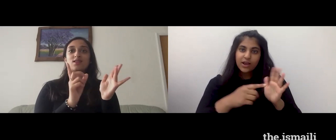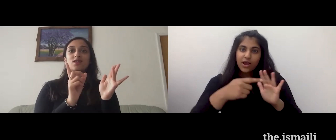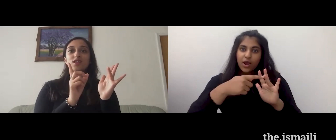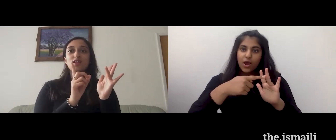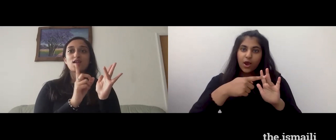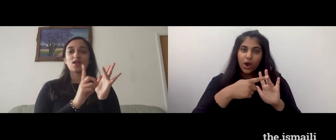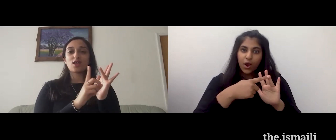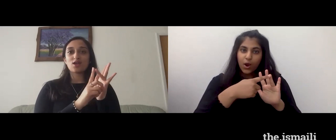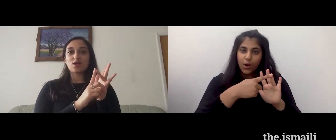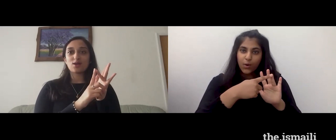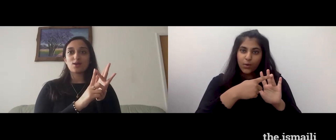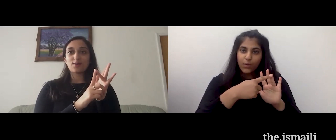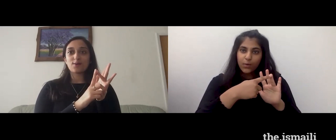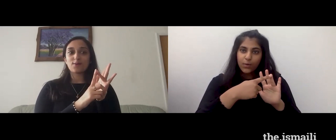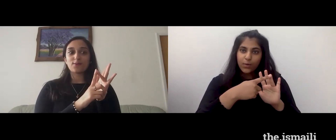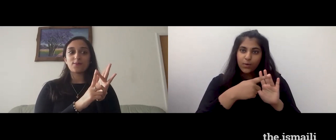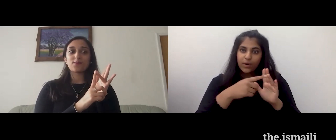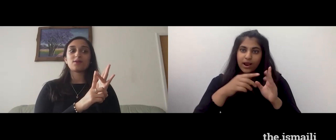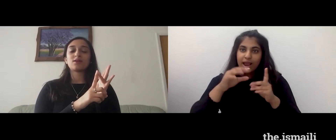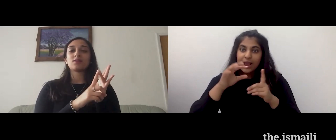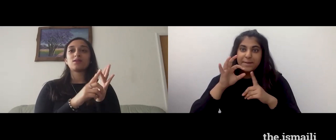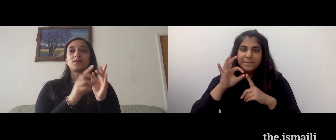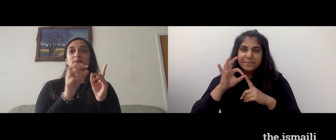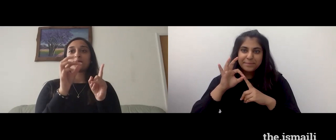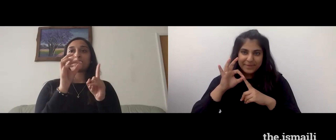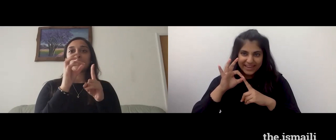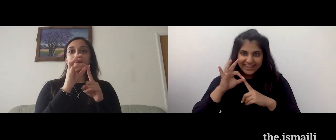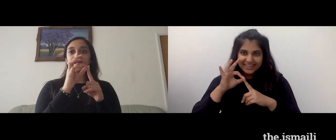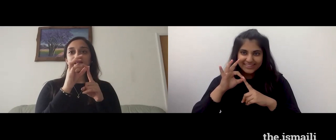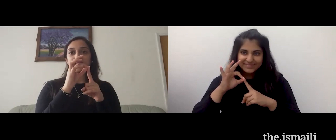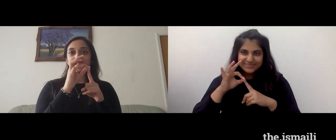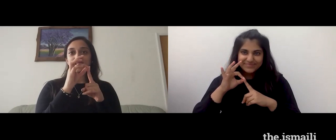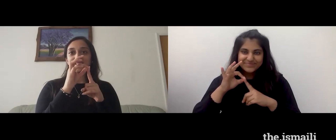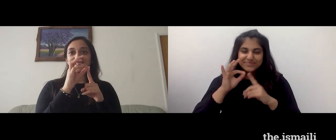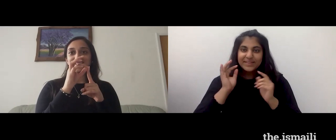"O" "P"